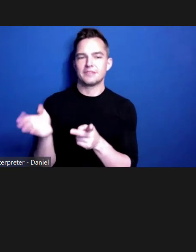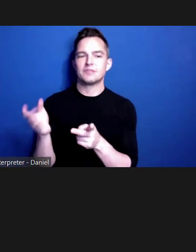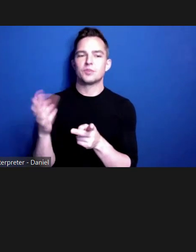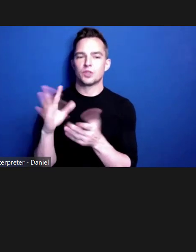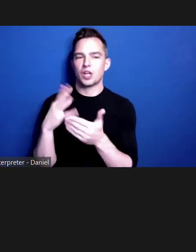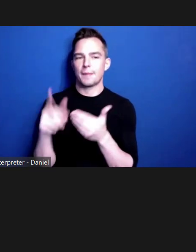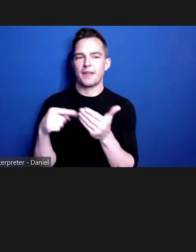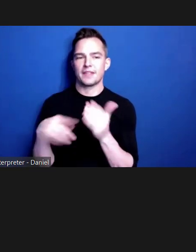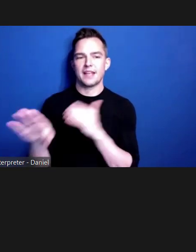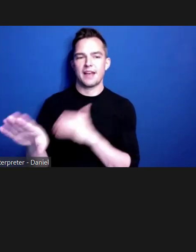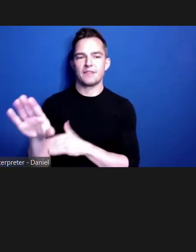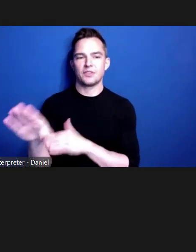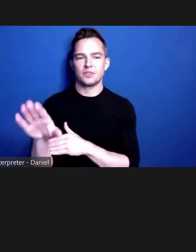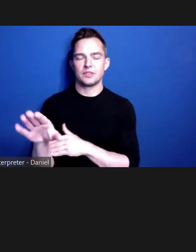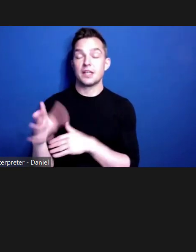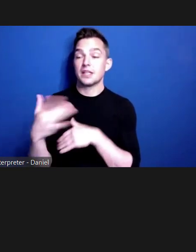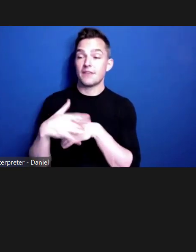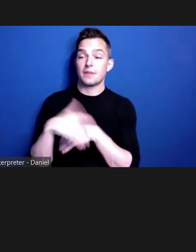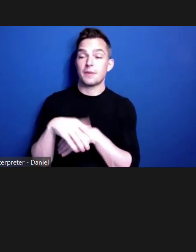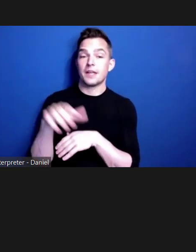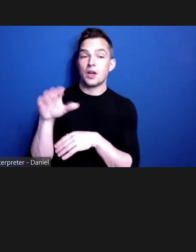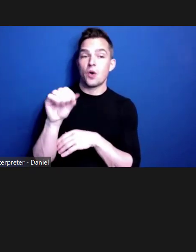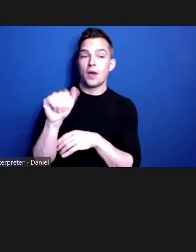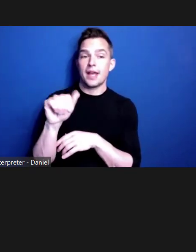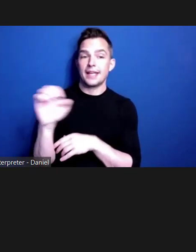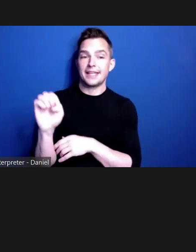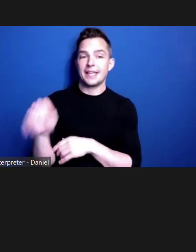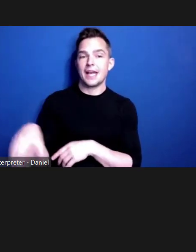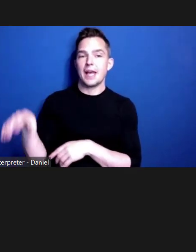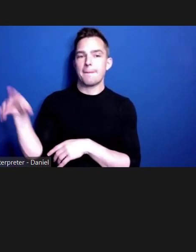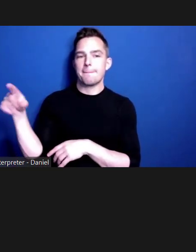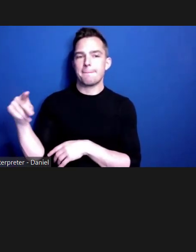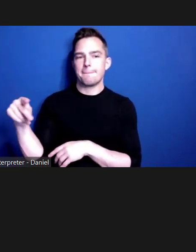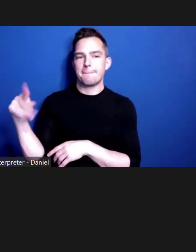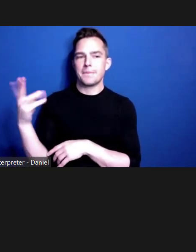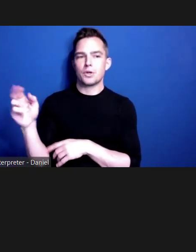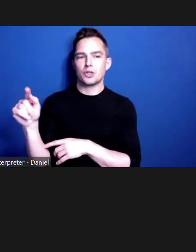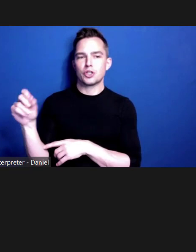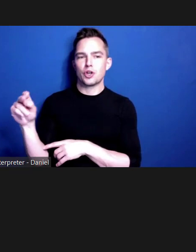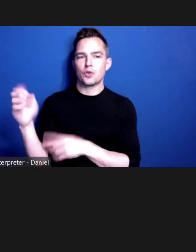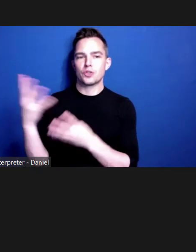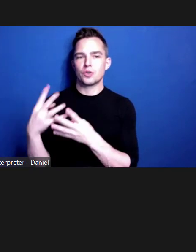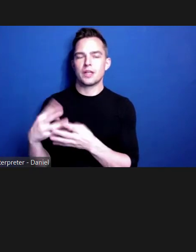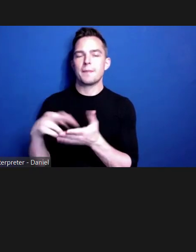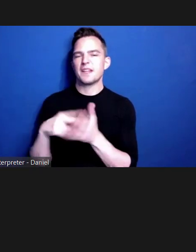So, the availability of OAE and Pure Tone screening is not